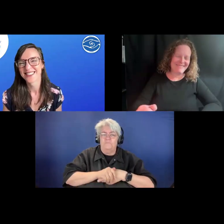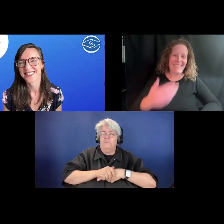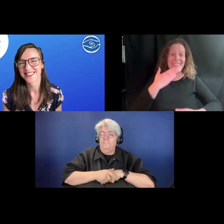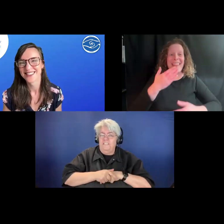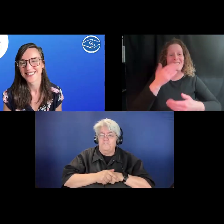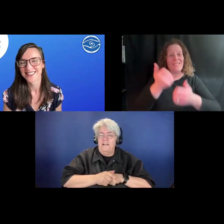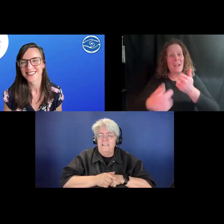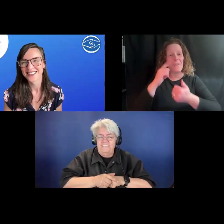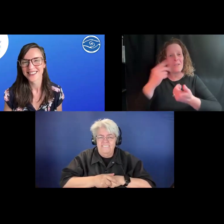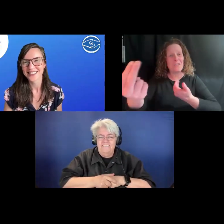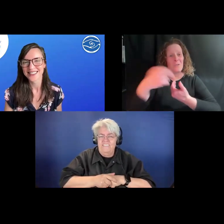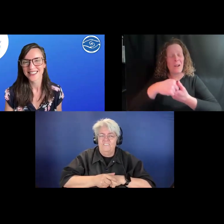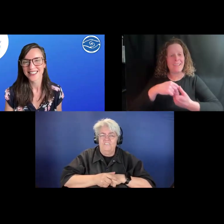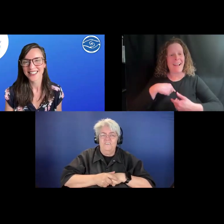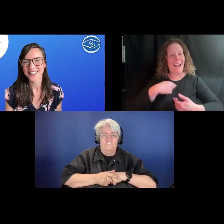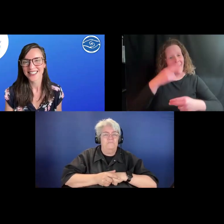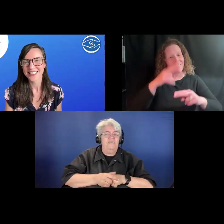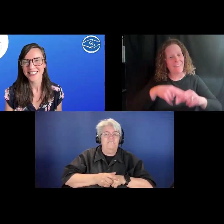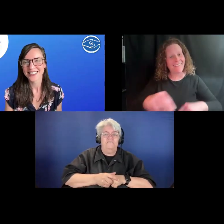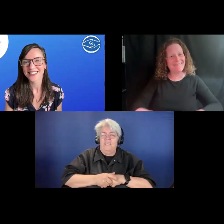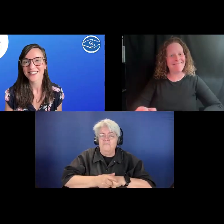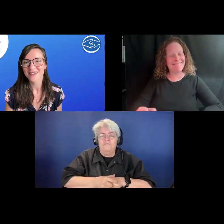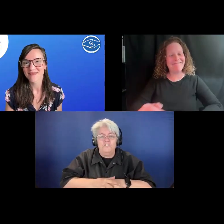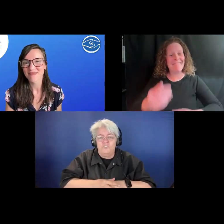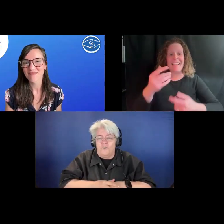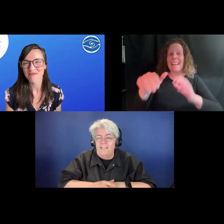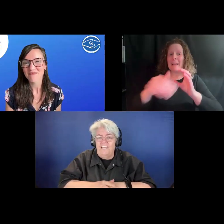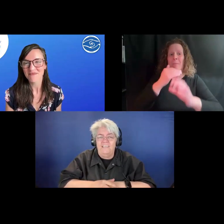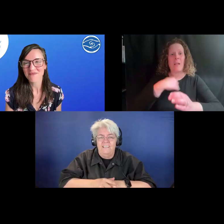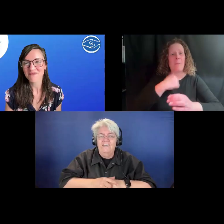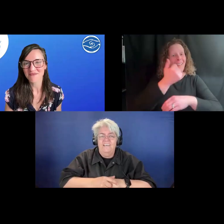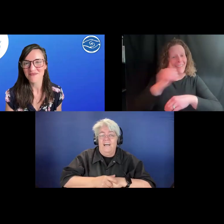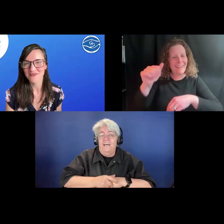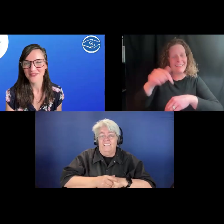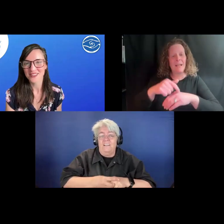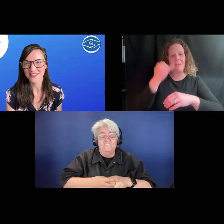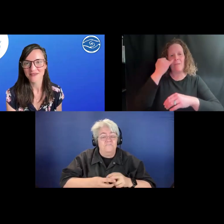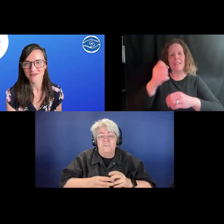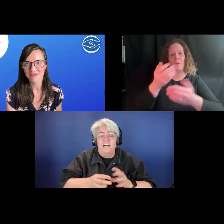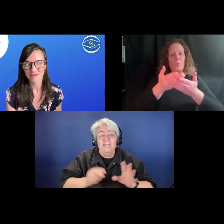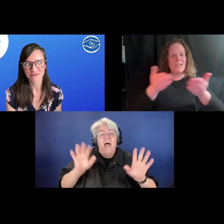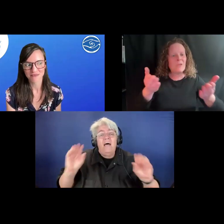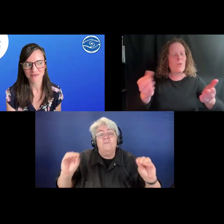the interpreter. You did great. Thank you everybody. Thank you for joining. I had a lot of fun.